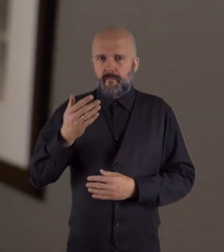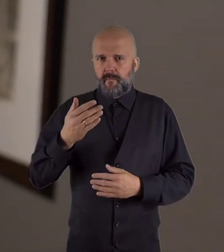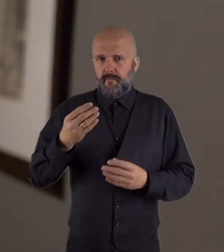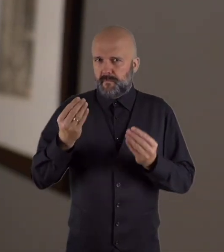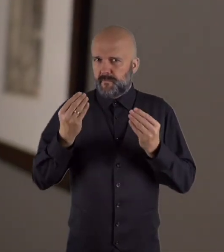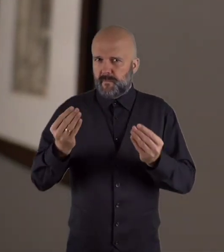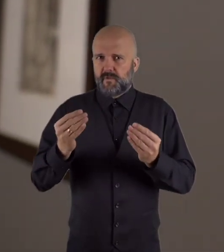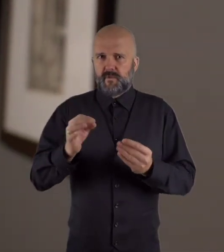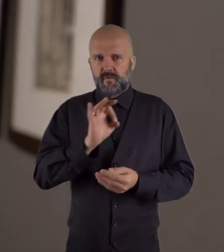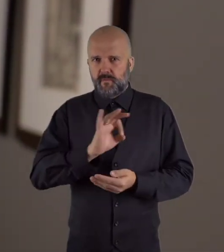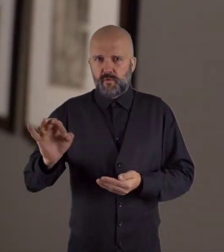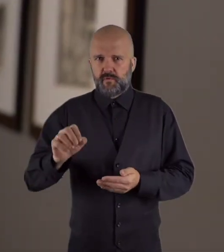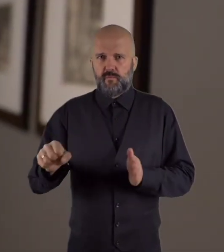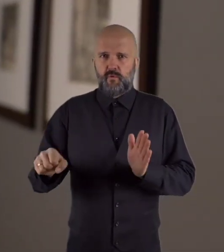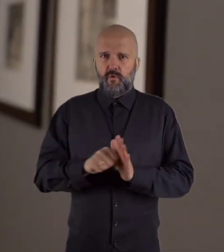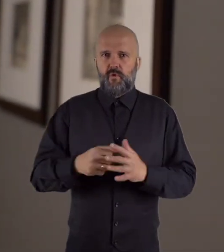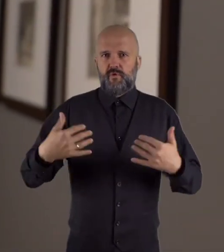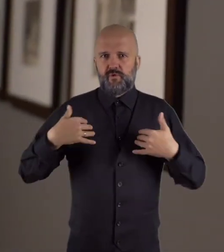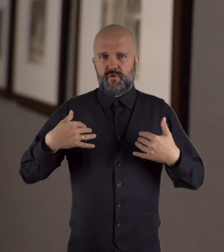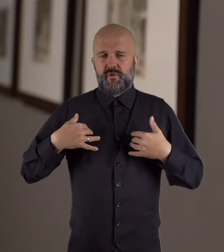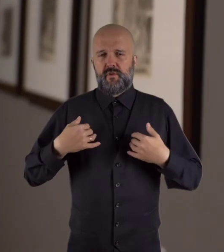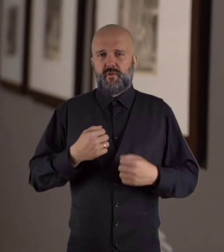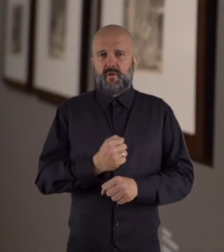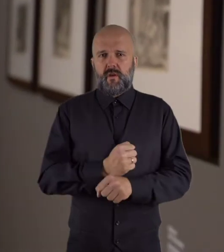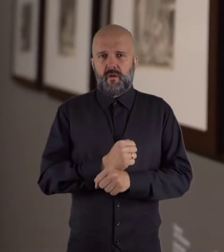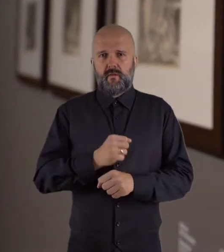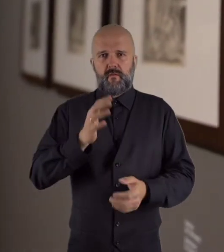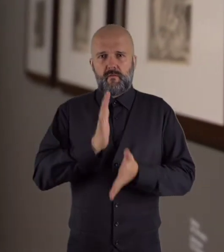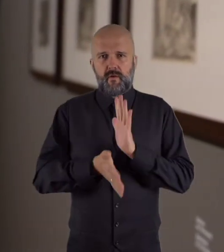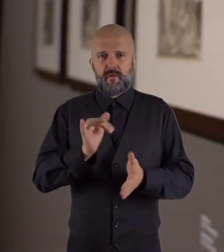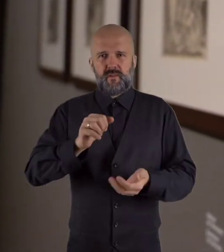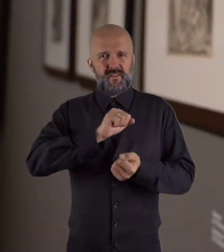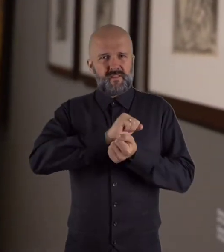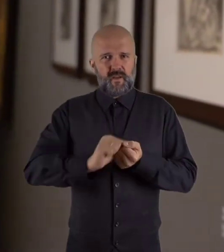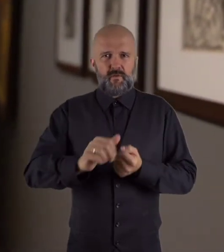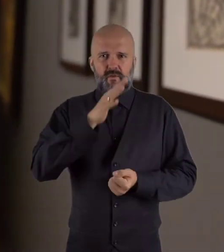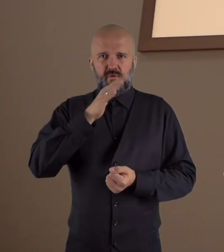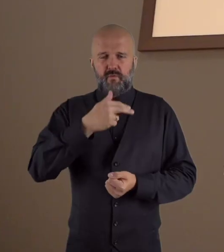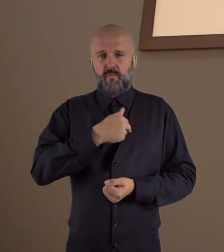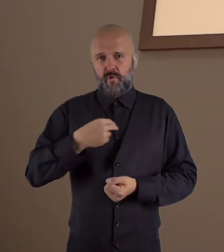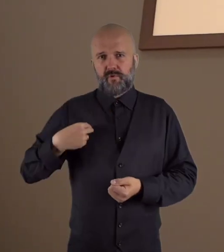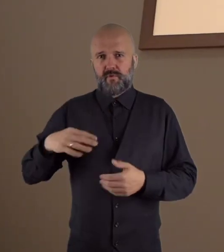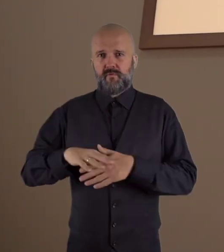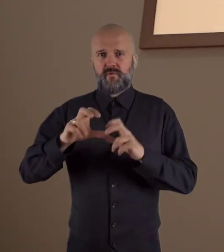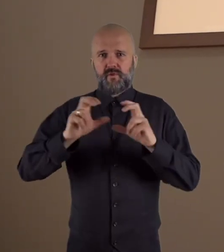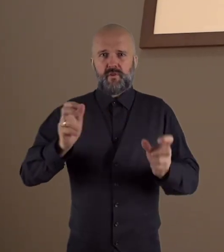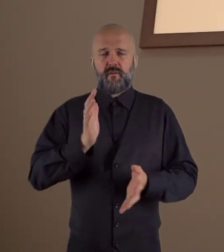and artistic way to the experience of occupation and extermination in Poland during the occupation.